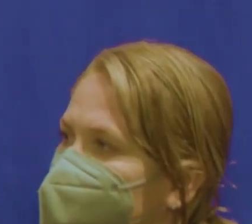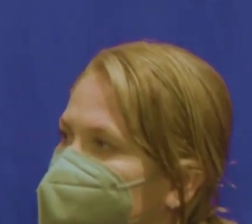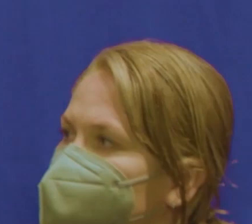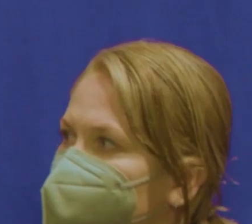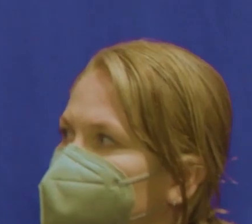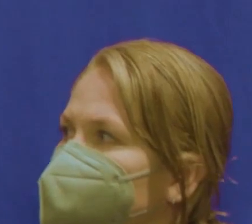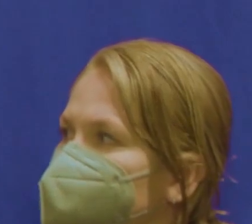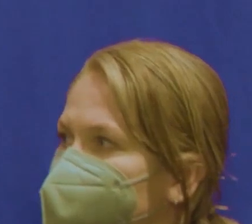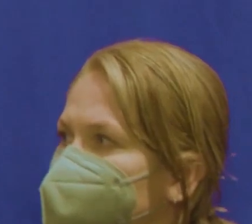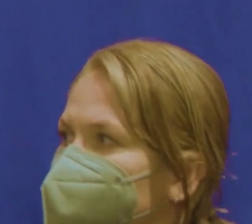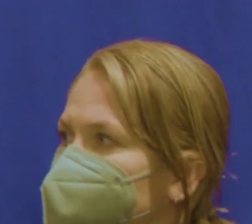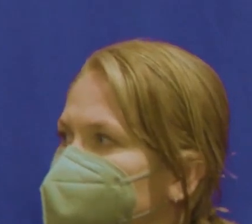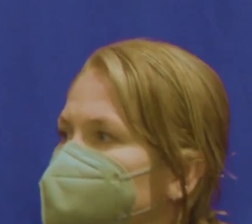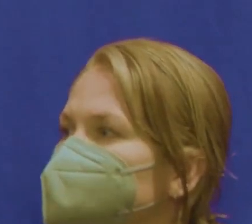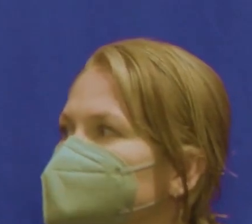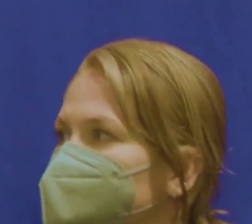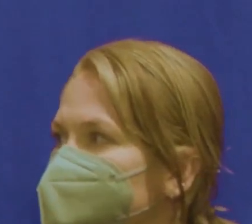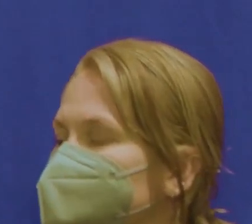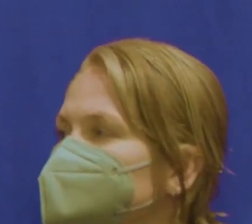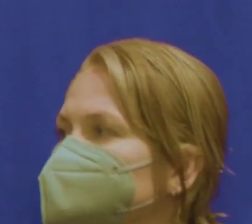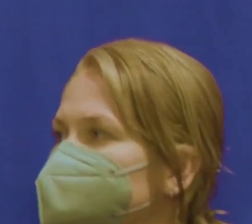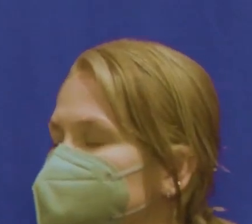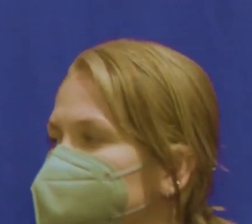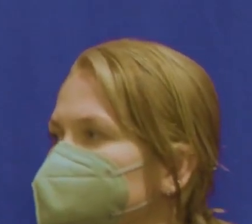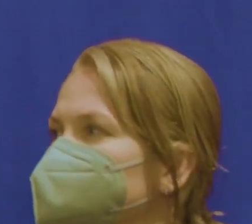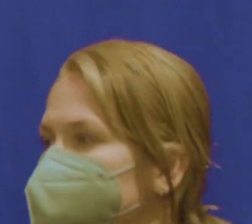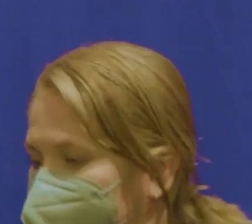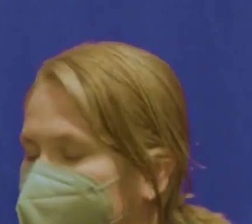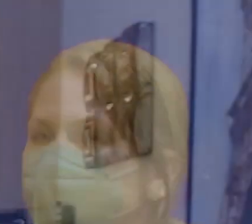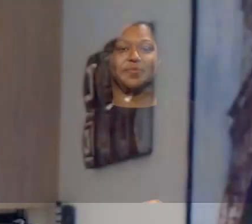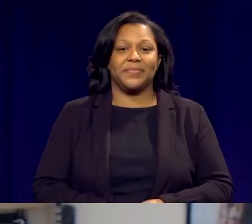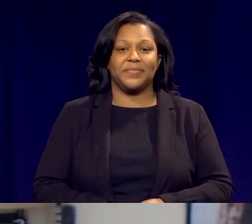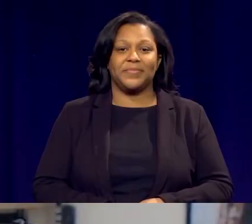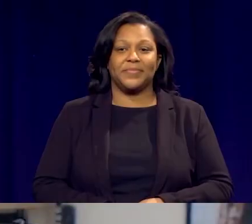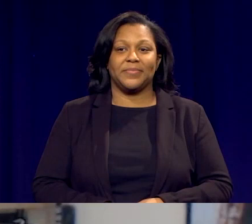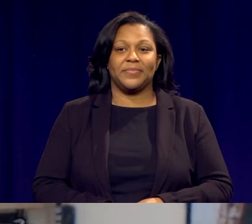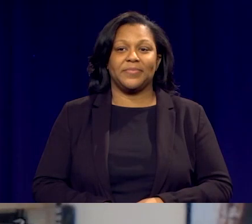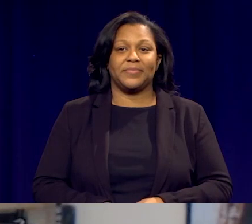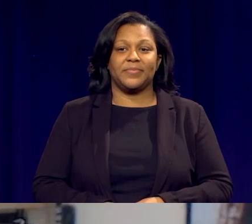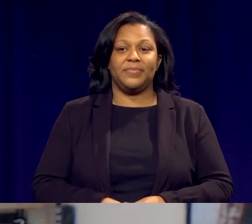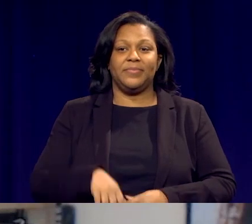So that's really been the biggest impact. (narrator) Lance Hegland.